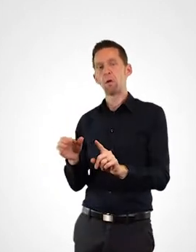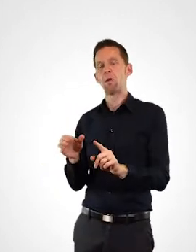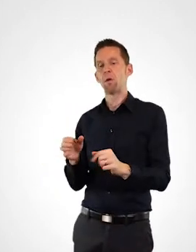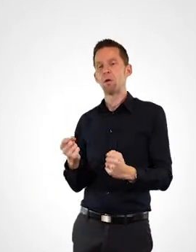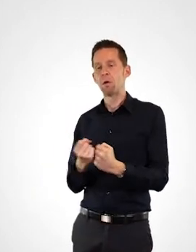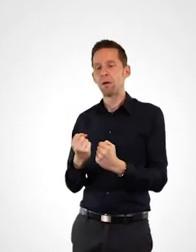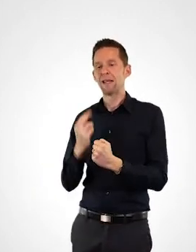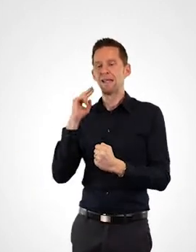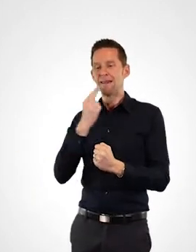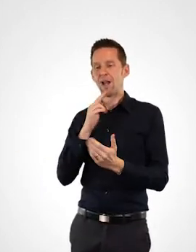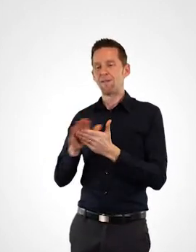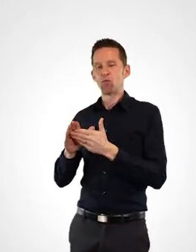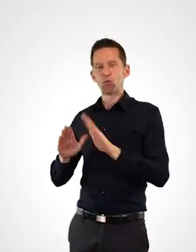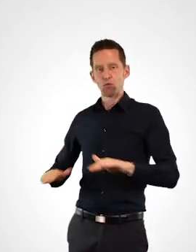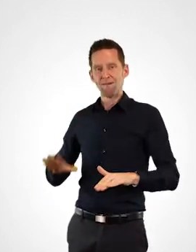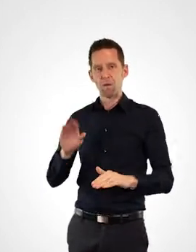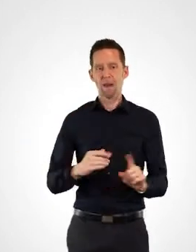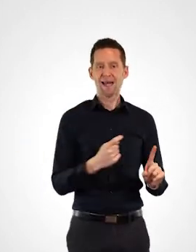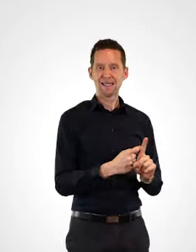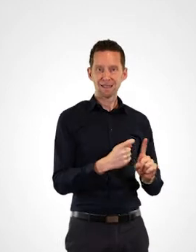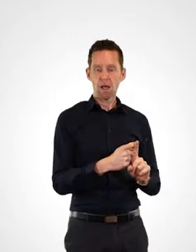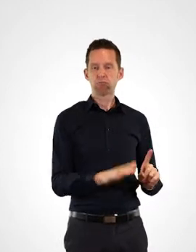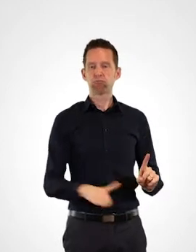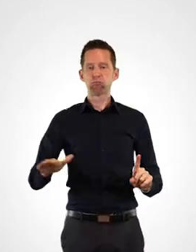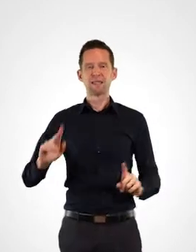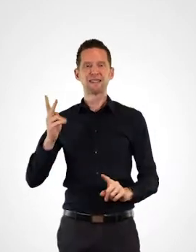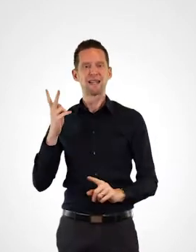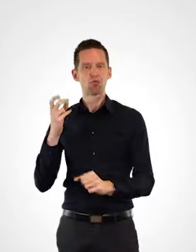for deaf and hard of hearing children in grades kindergarten through second grade,